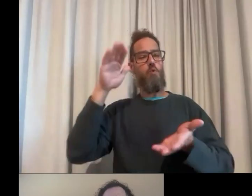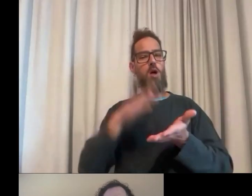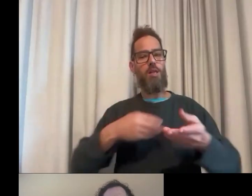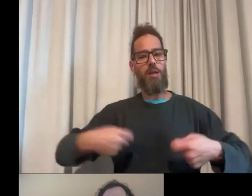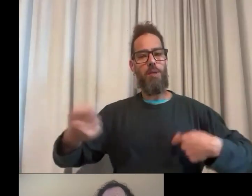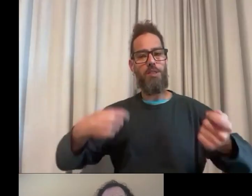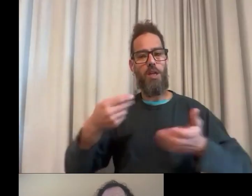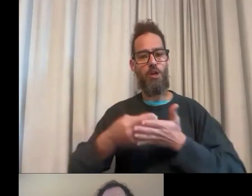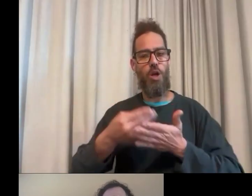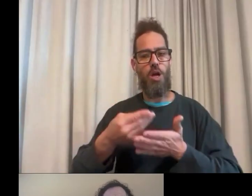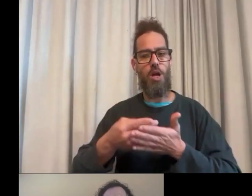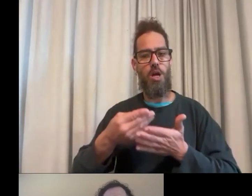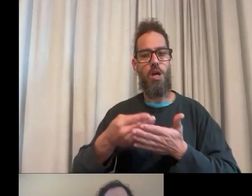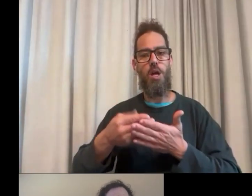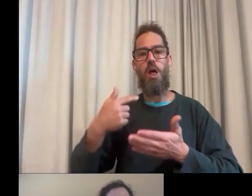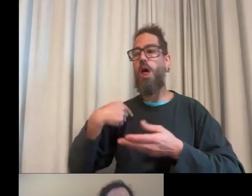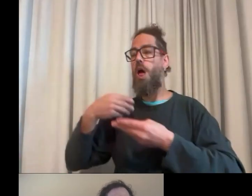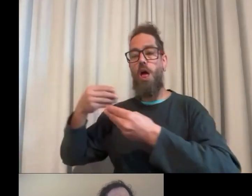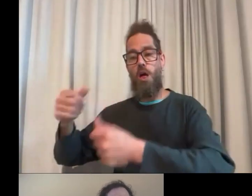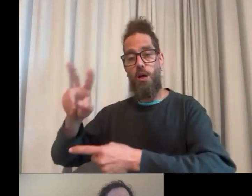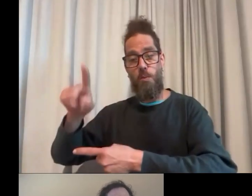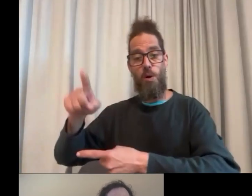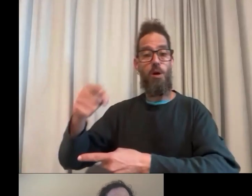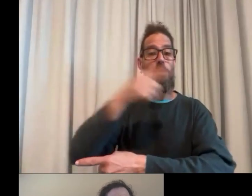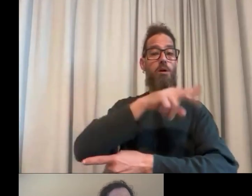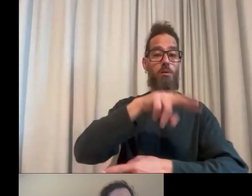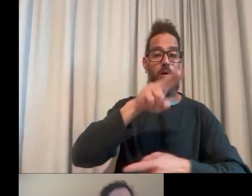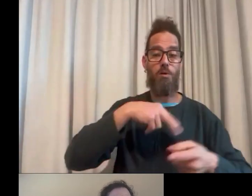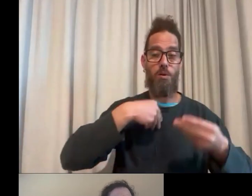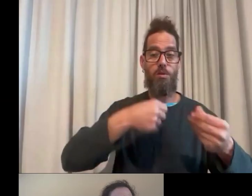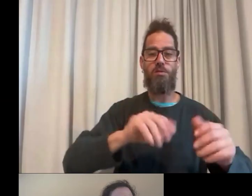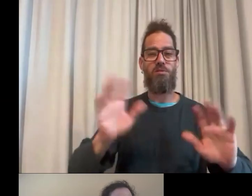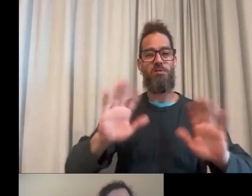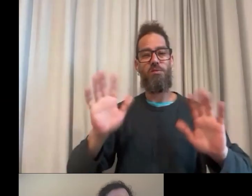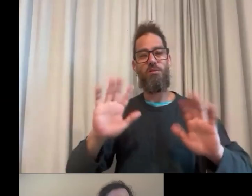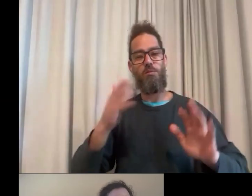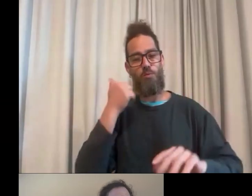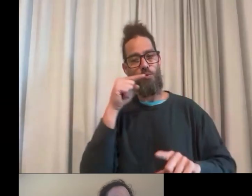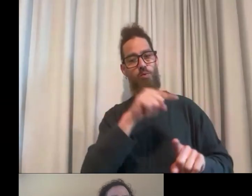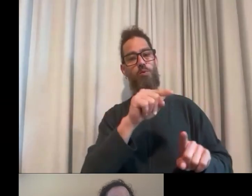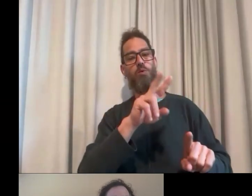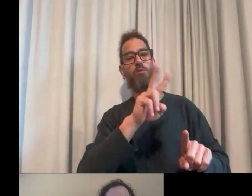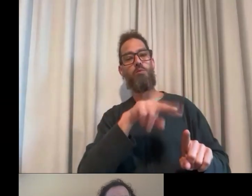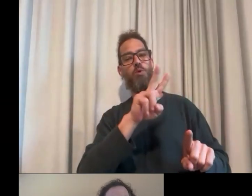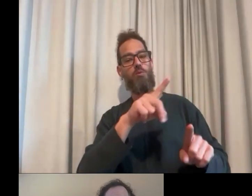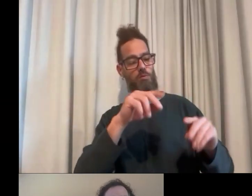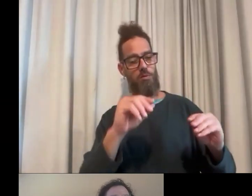and you'll spend less money doing it once rather than twice. In fact, the net difference between 2.1 and 2.2